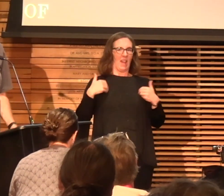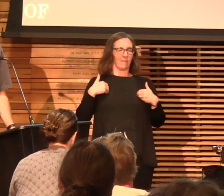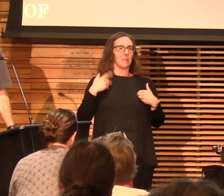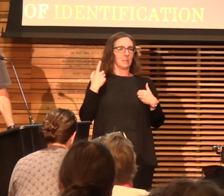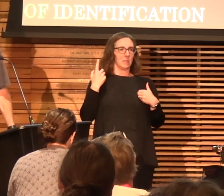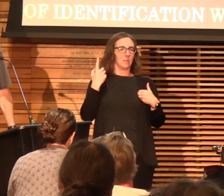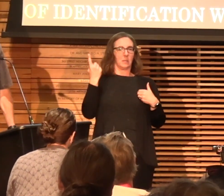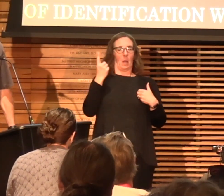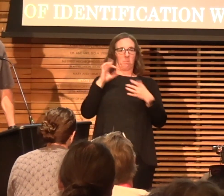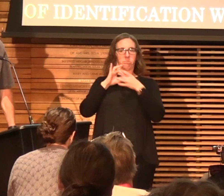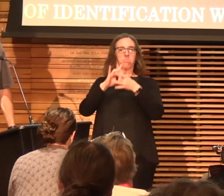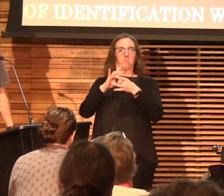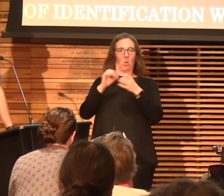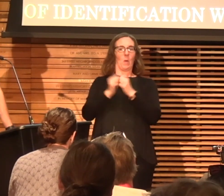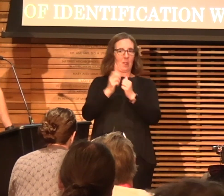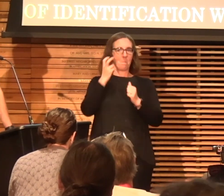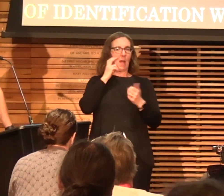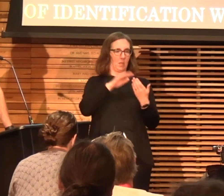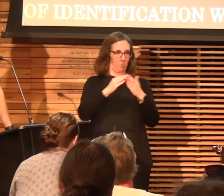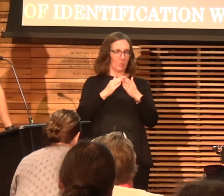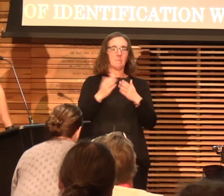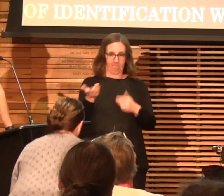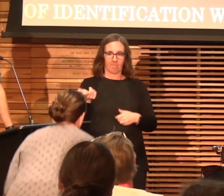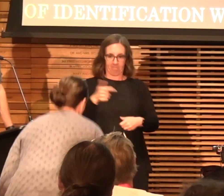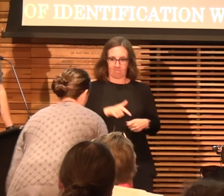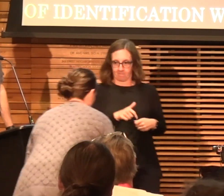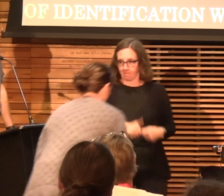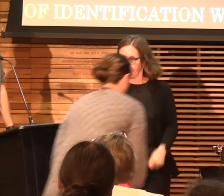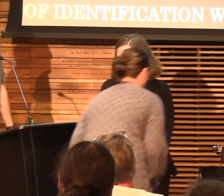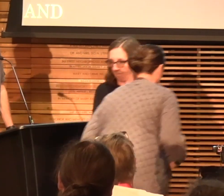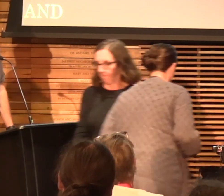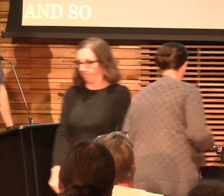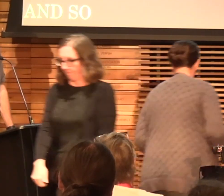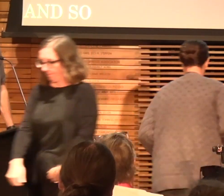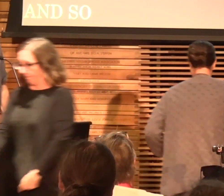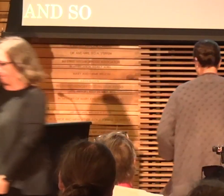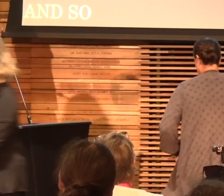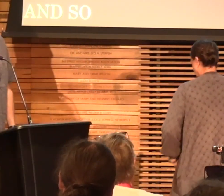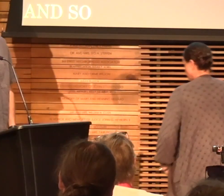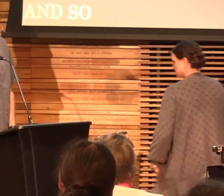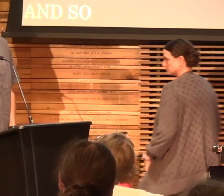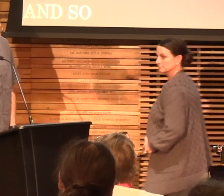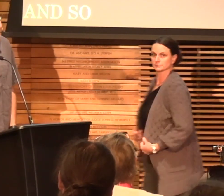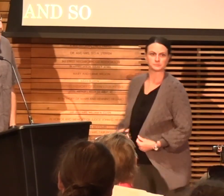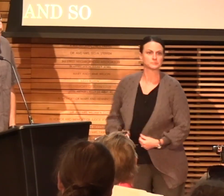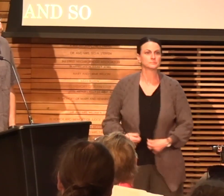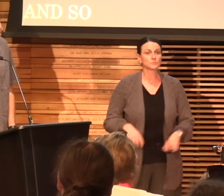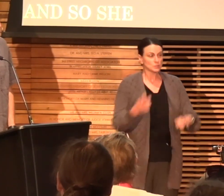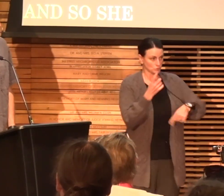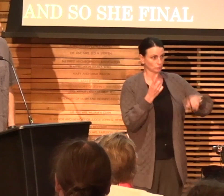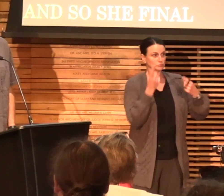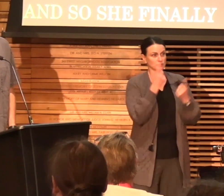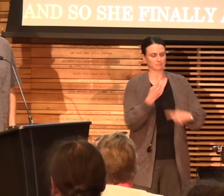with the blind community. And so, she finally arrives